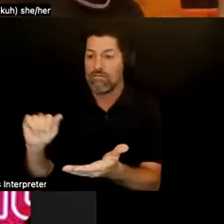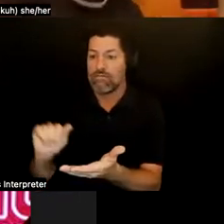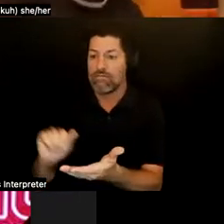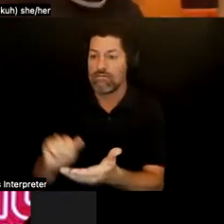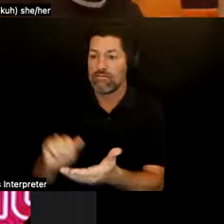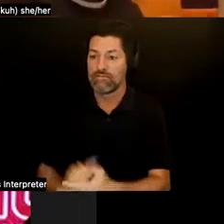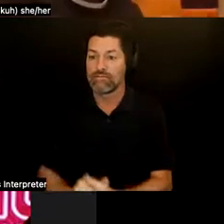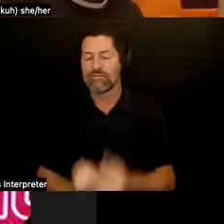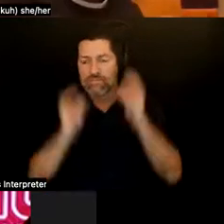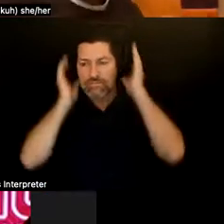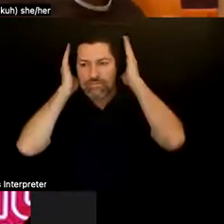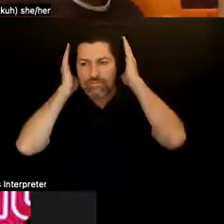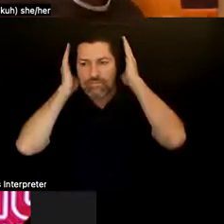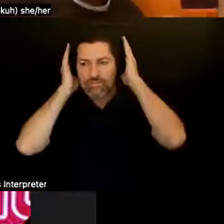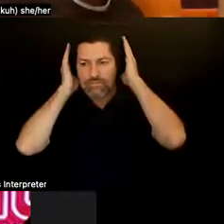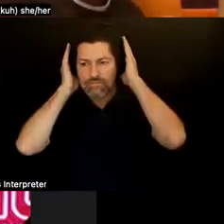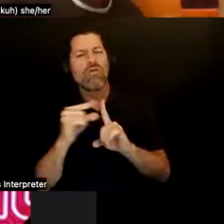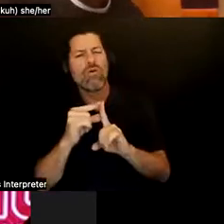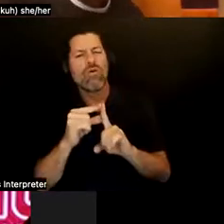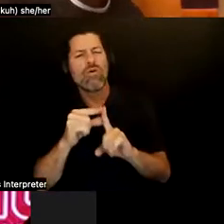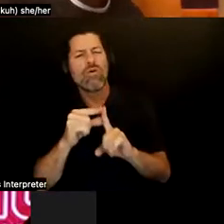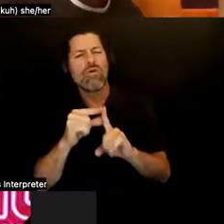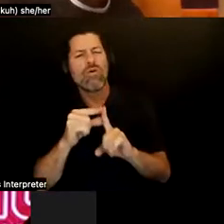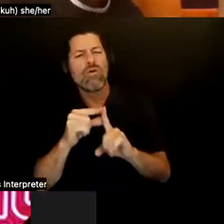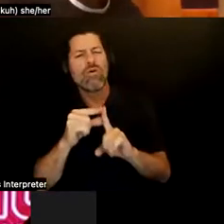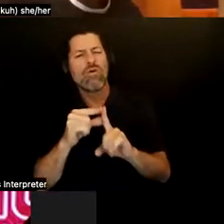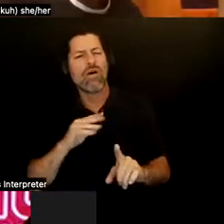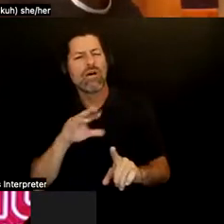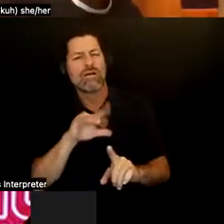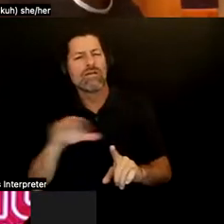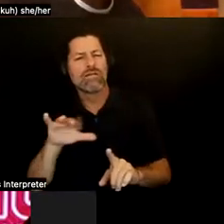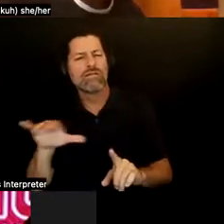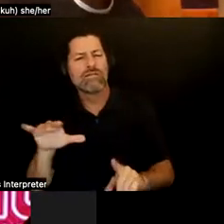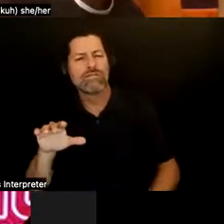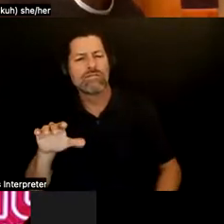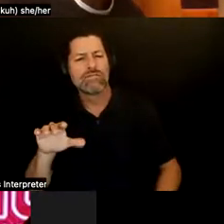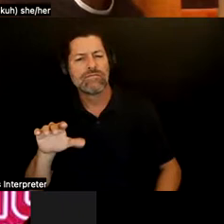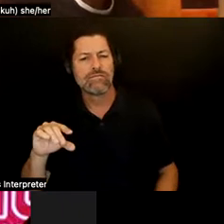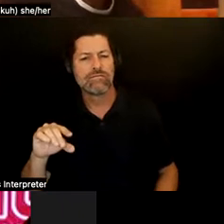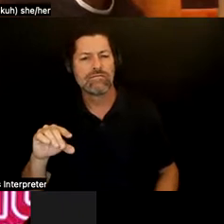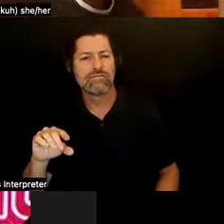that where again. I love that meets Grammy or Graham meets Ryan.